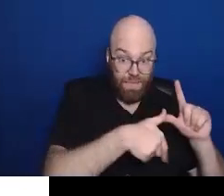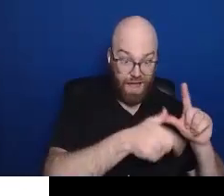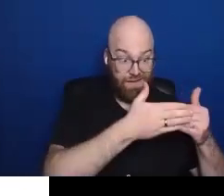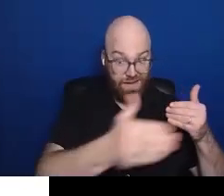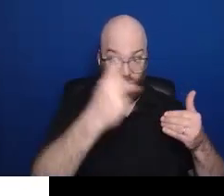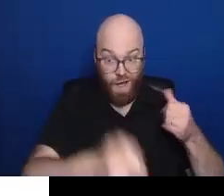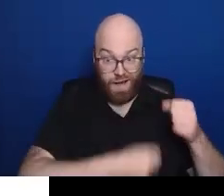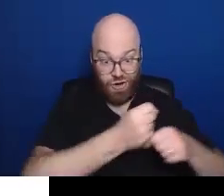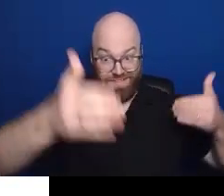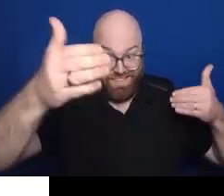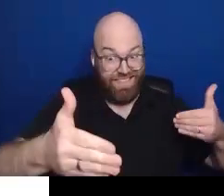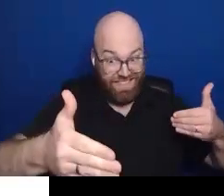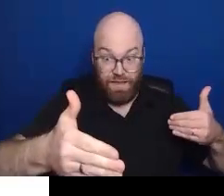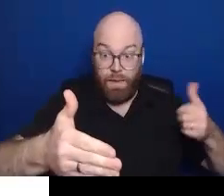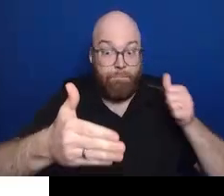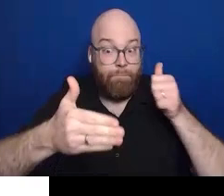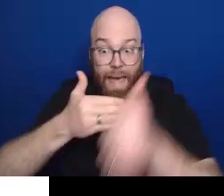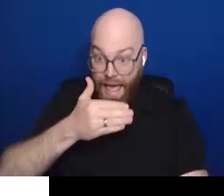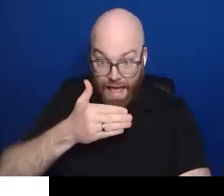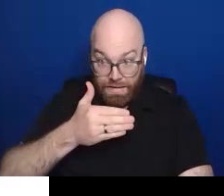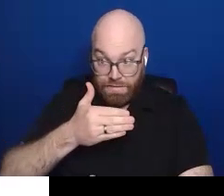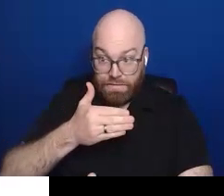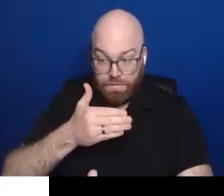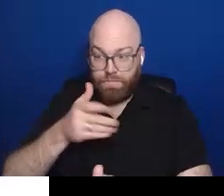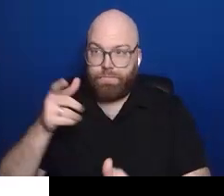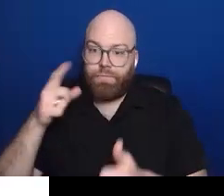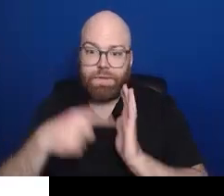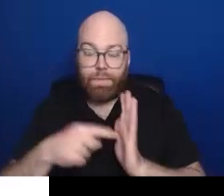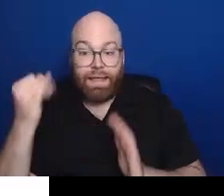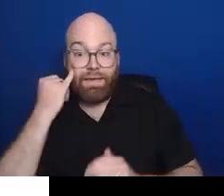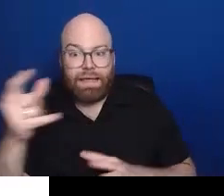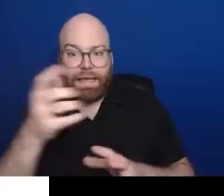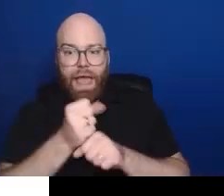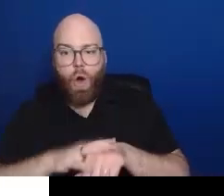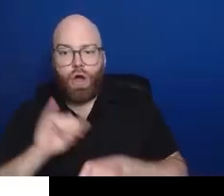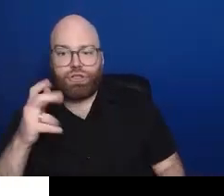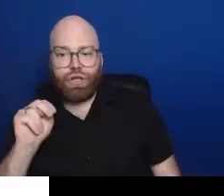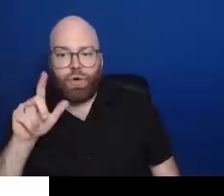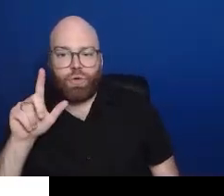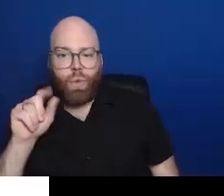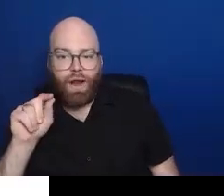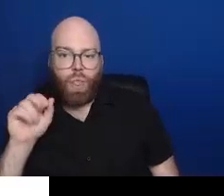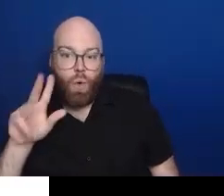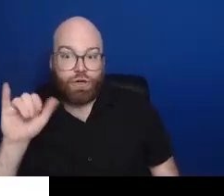Otherwise, if they receive it, let's say the 20th or the 21st, it's past that deadline, one year deadline,